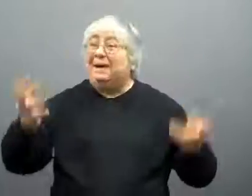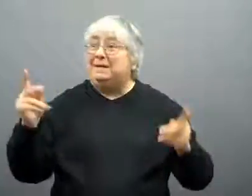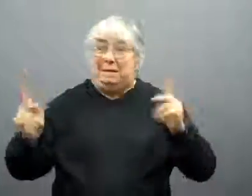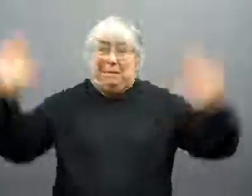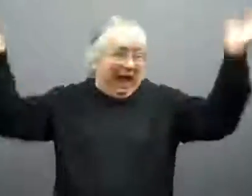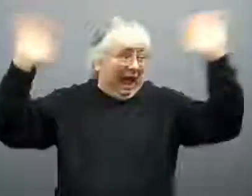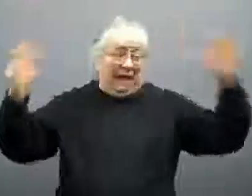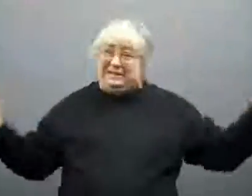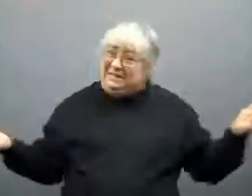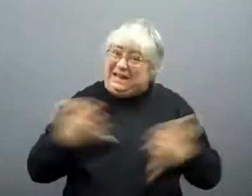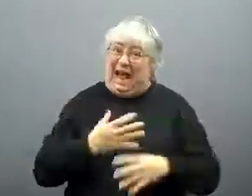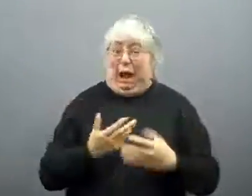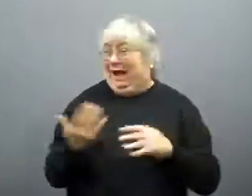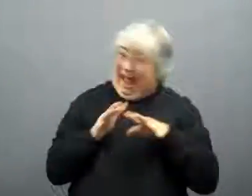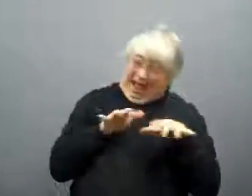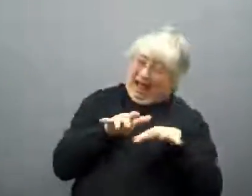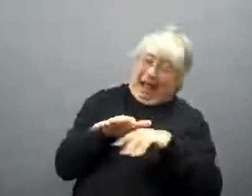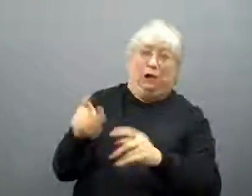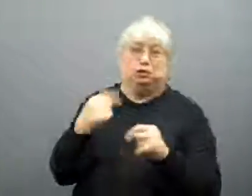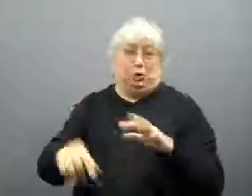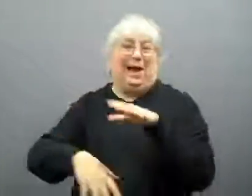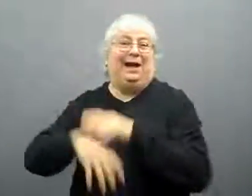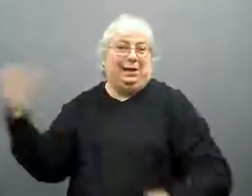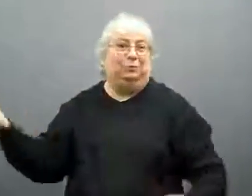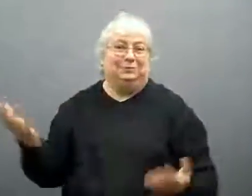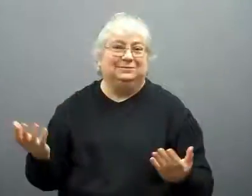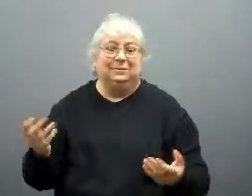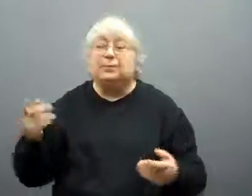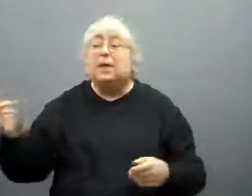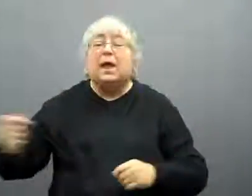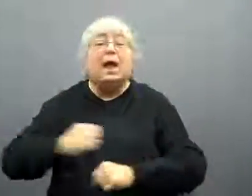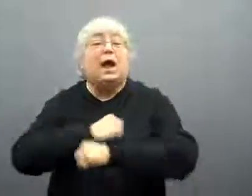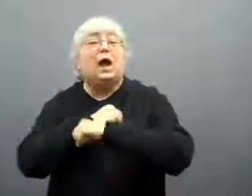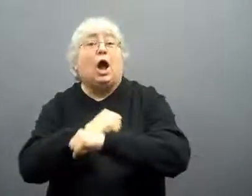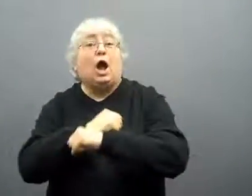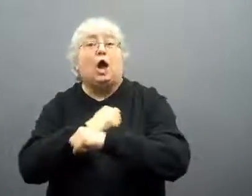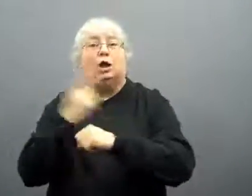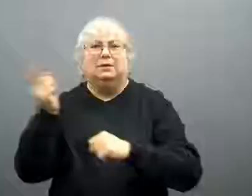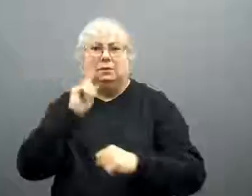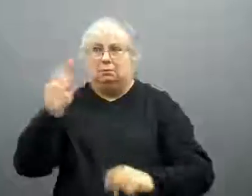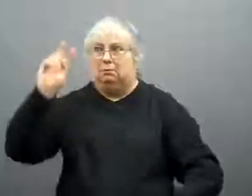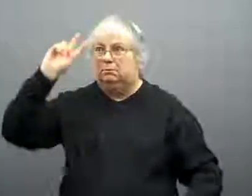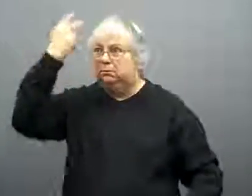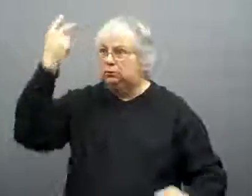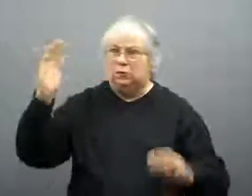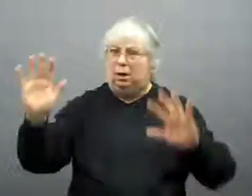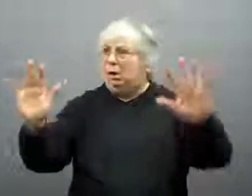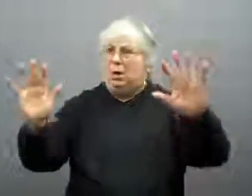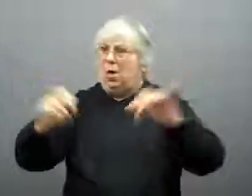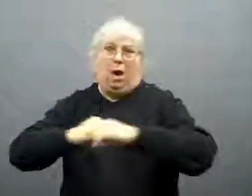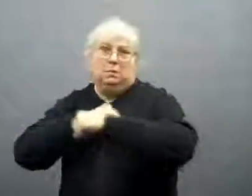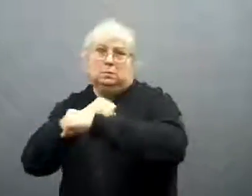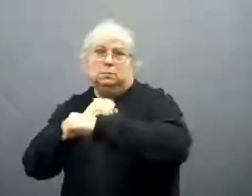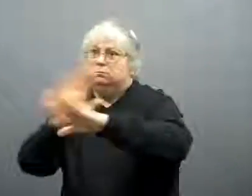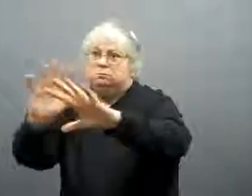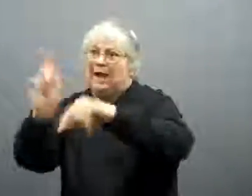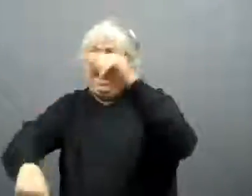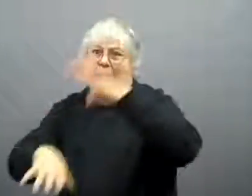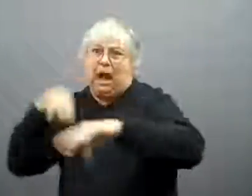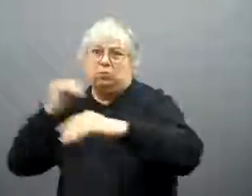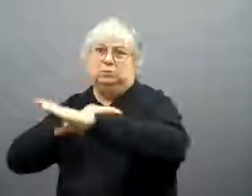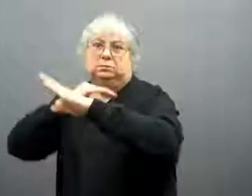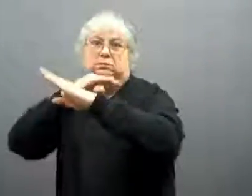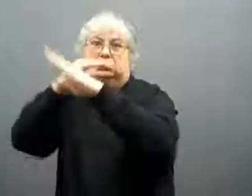The crowd inside the club panicked and tried to get out.